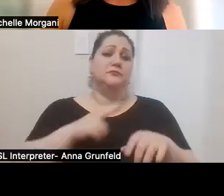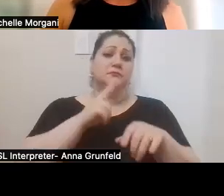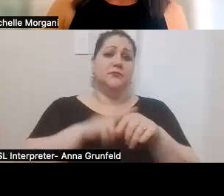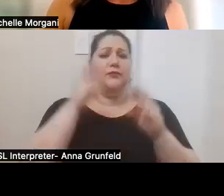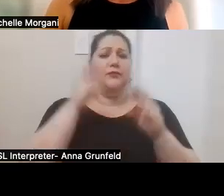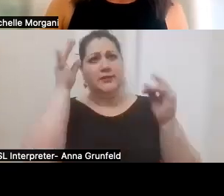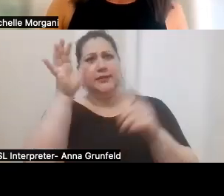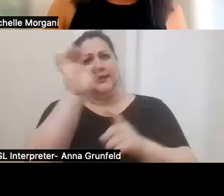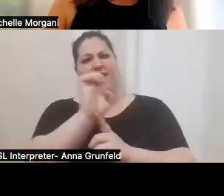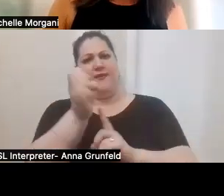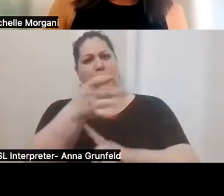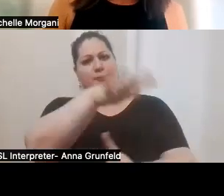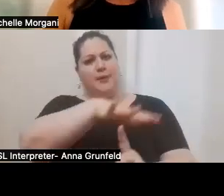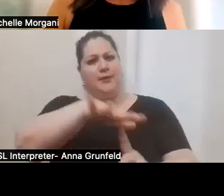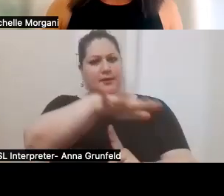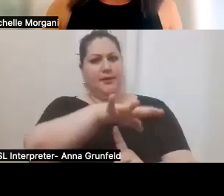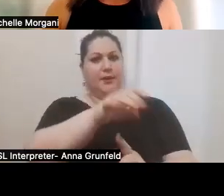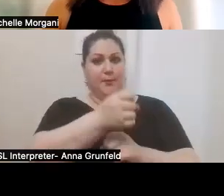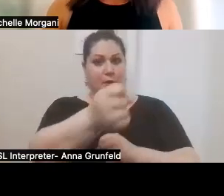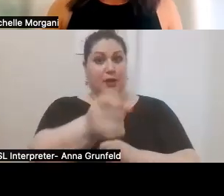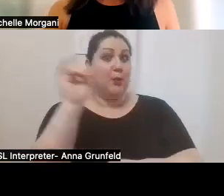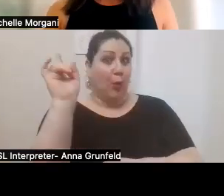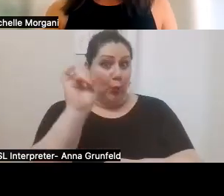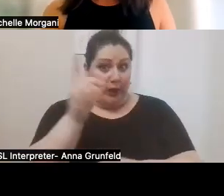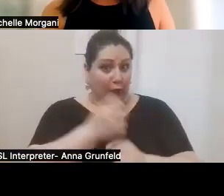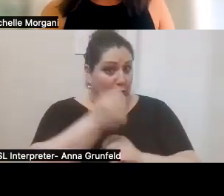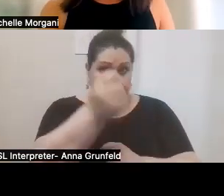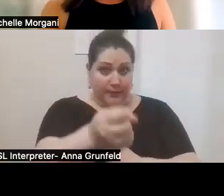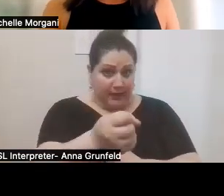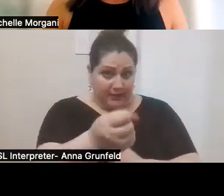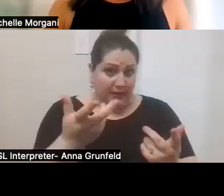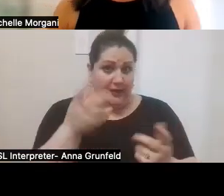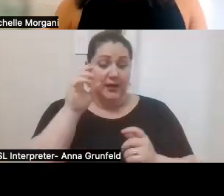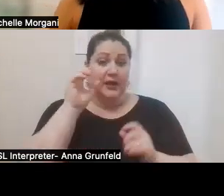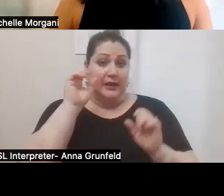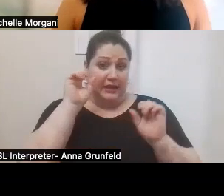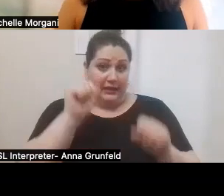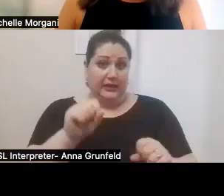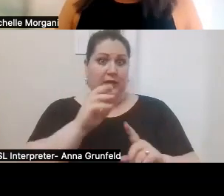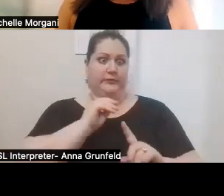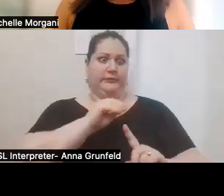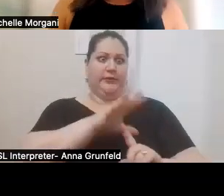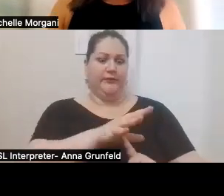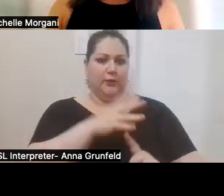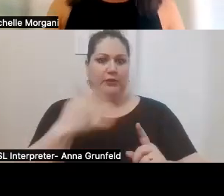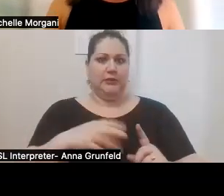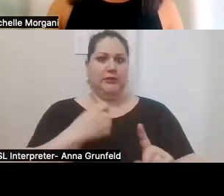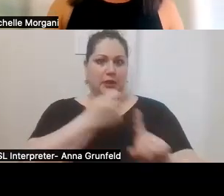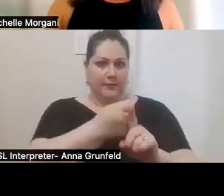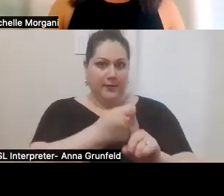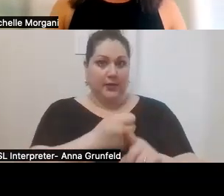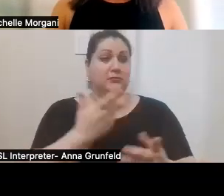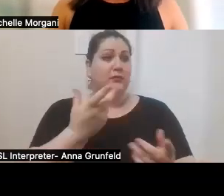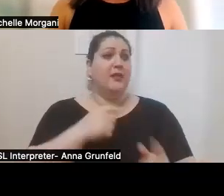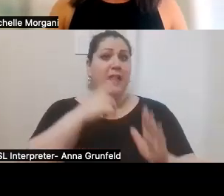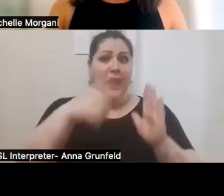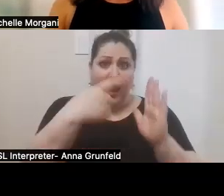so where is the location because that can be an influencing factor. What are the hours? What are those requirements looking like?